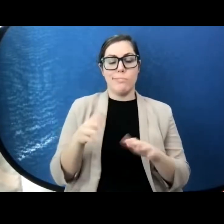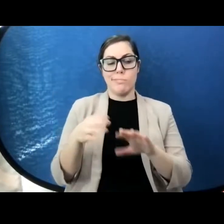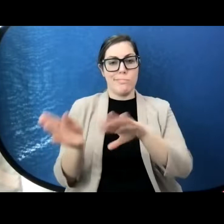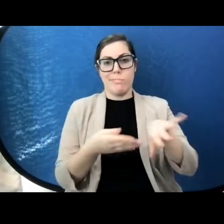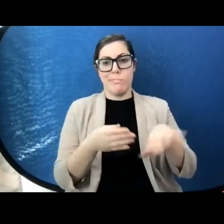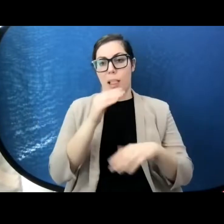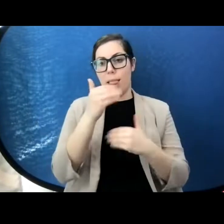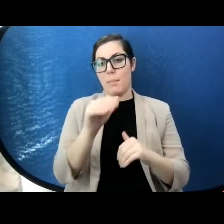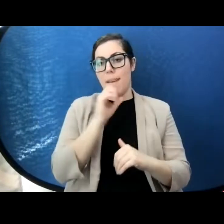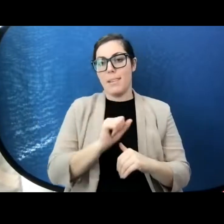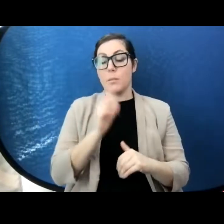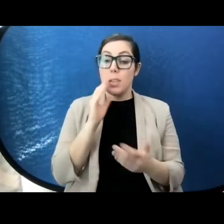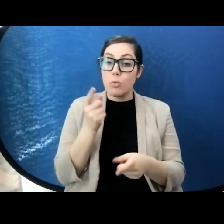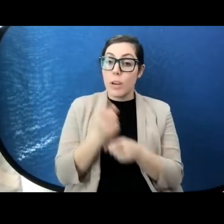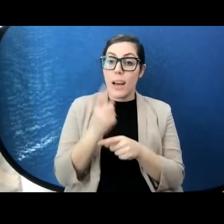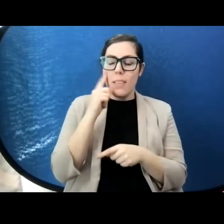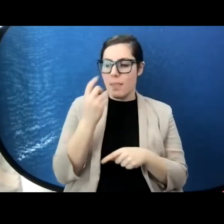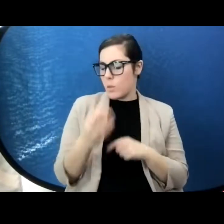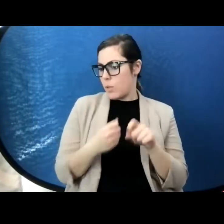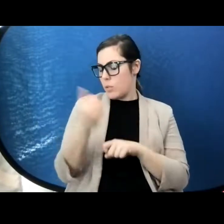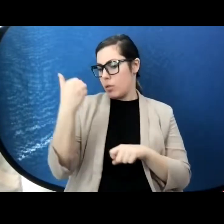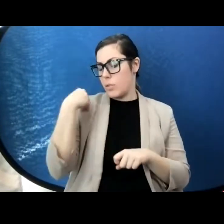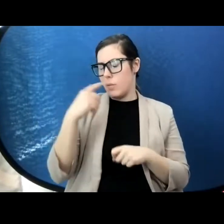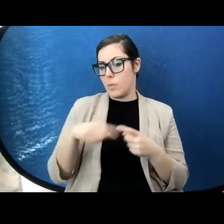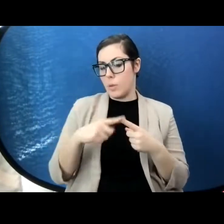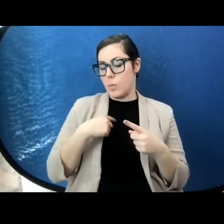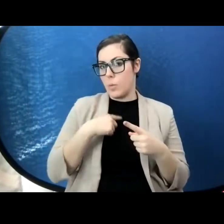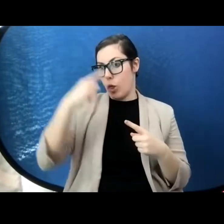because, yeah, I think a few years ago when we first thought about this course, it was